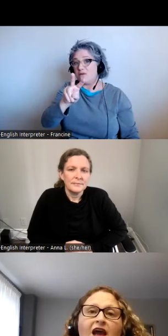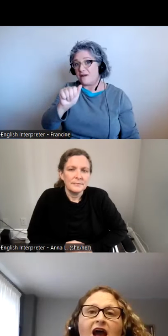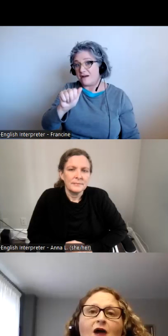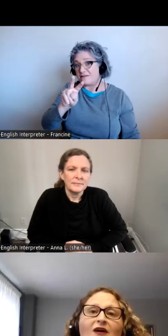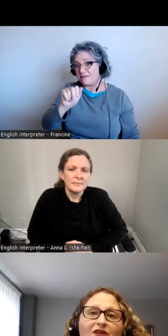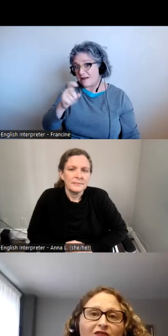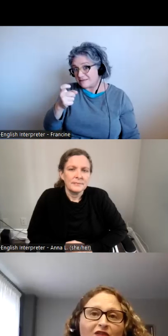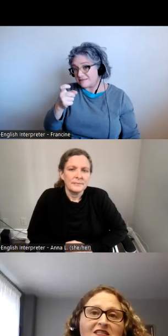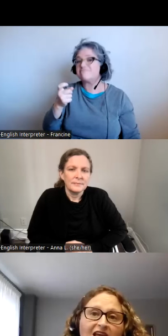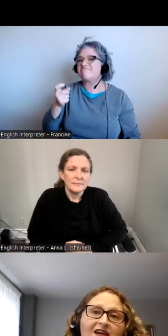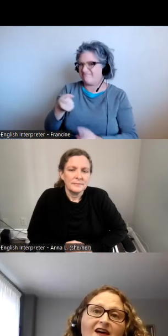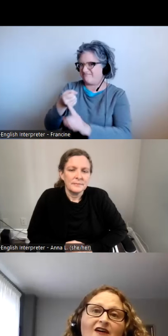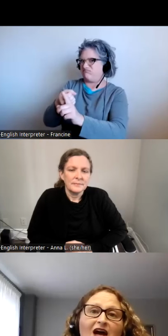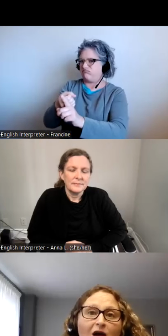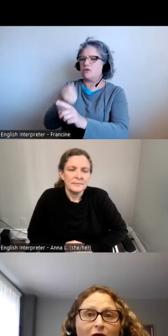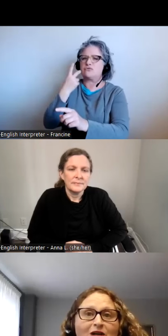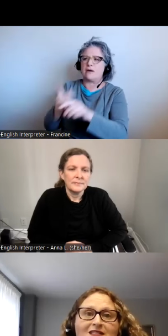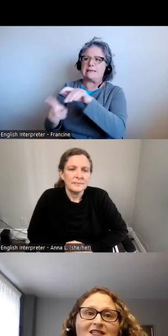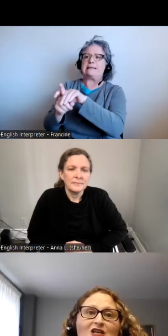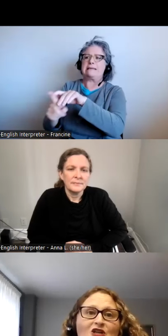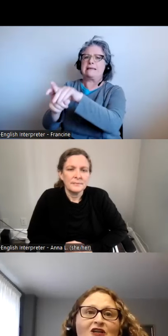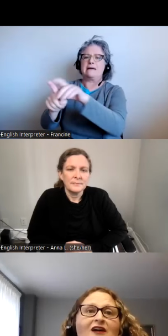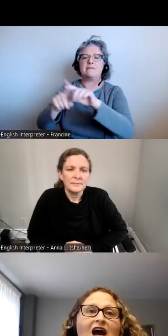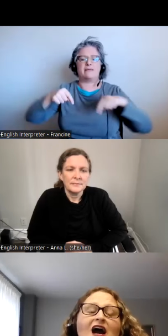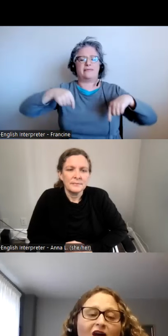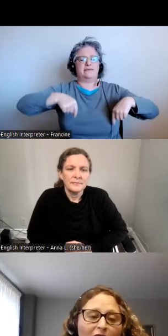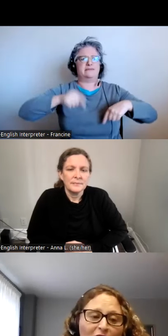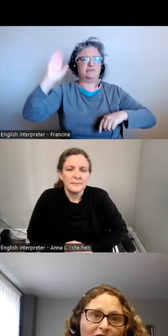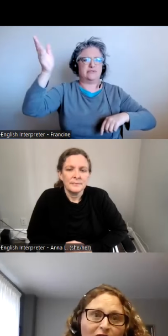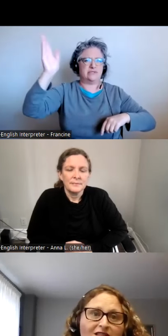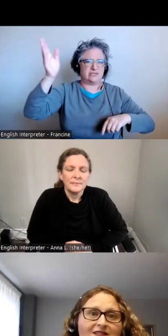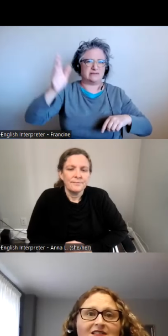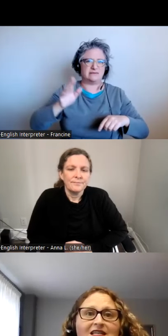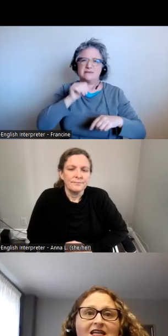sake, myocarditis has been seen with some other Covid